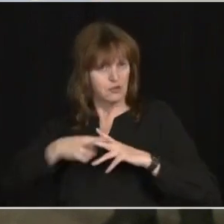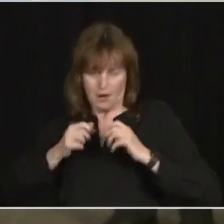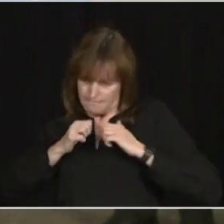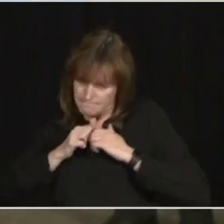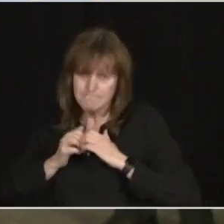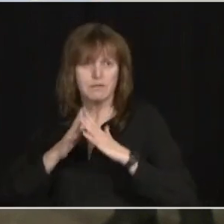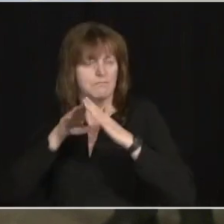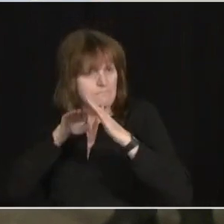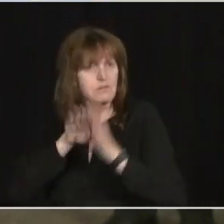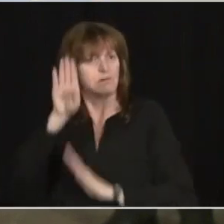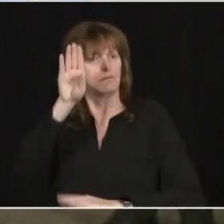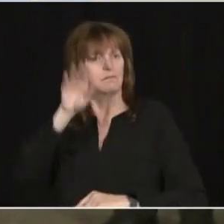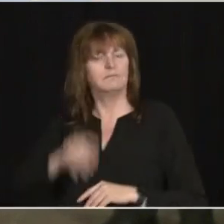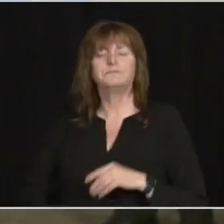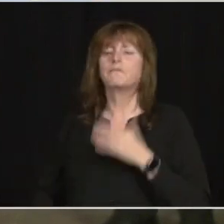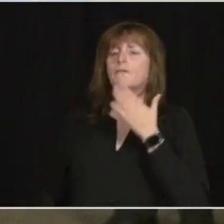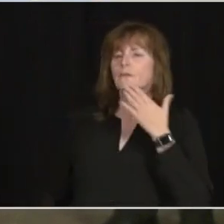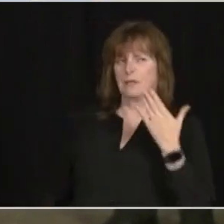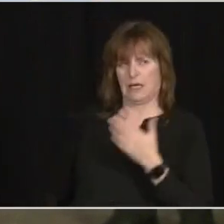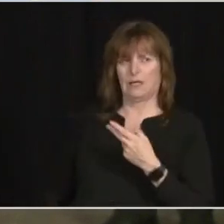next question is for Dr Dr